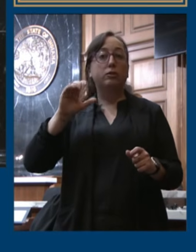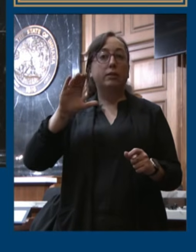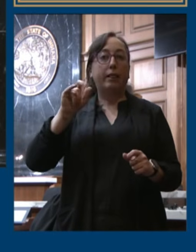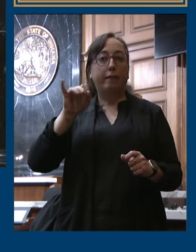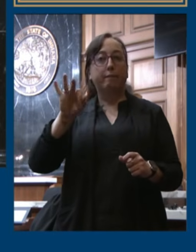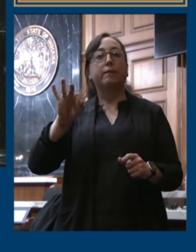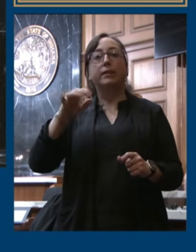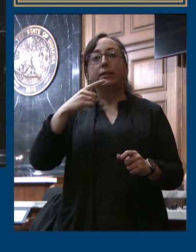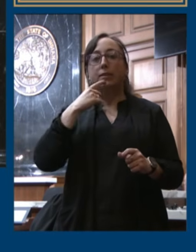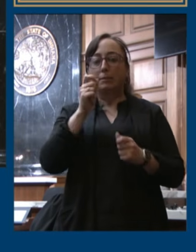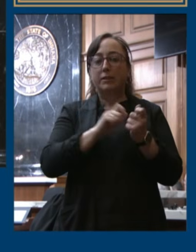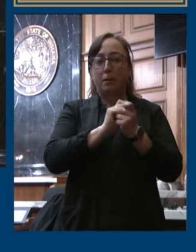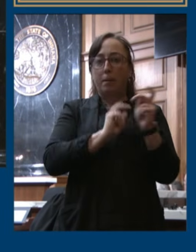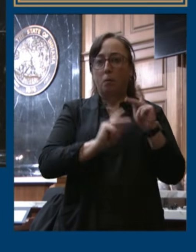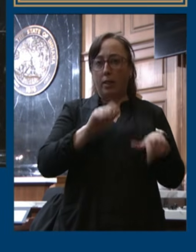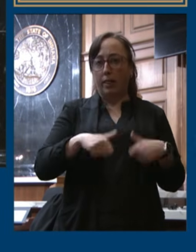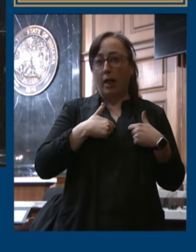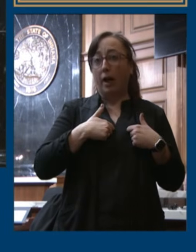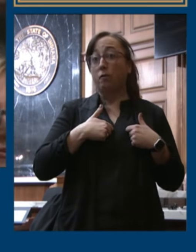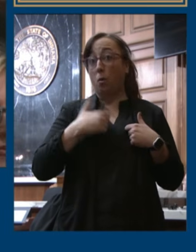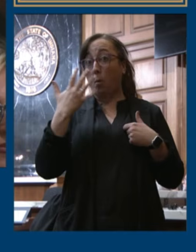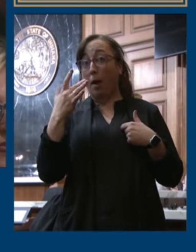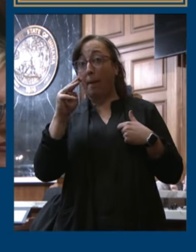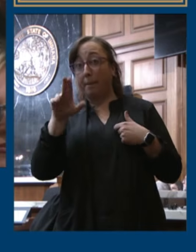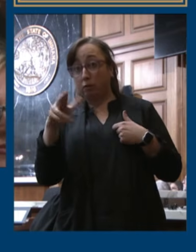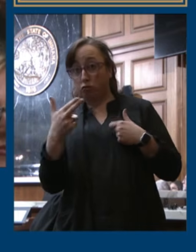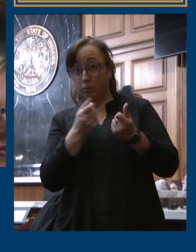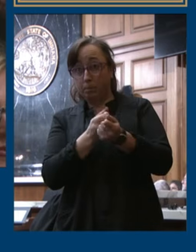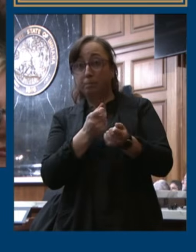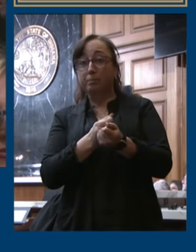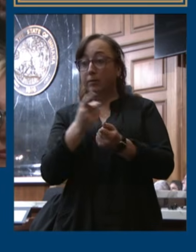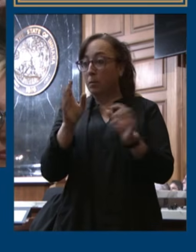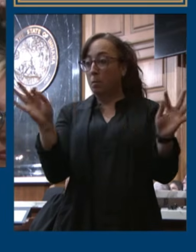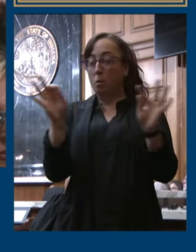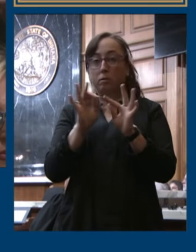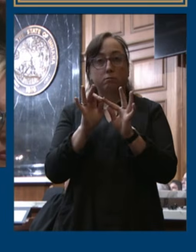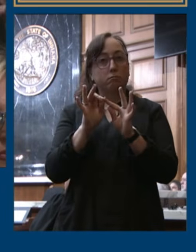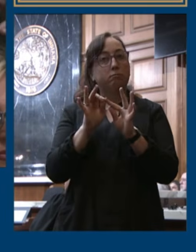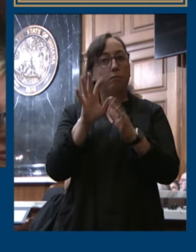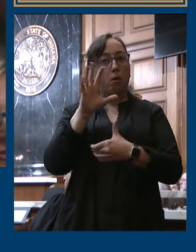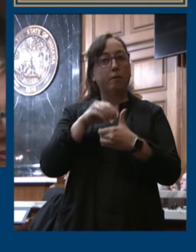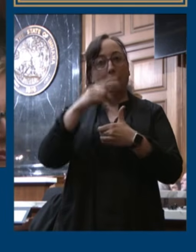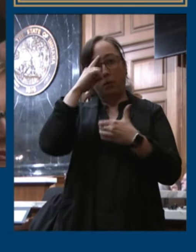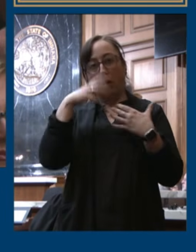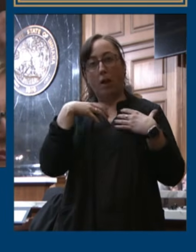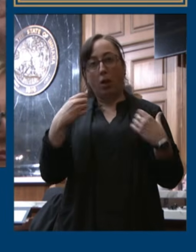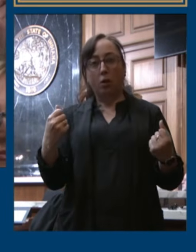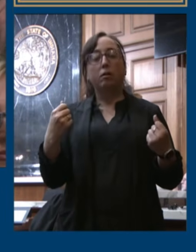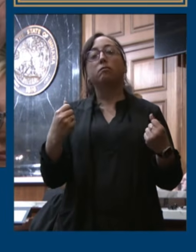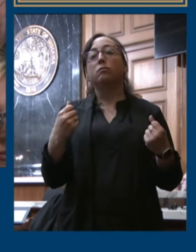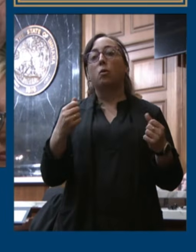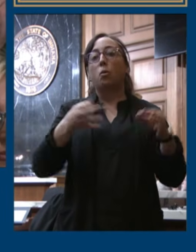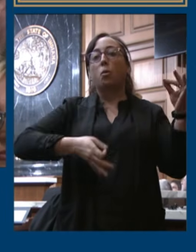BECAUSE OF MITCH. HE IS INSTRUMENTAL IN THE MENTAL HEALTH RESTORATION COURT, REPRESENTING CLIENTS IN MENTAL HEALTH